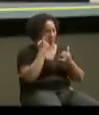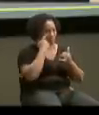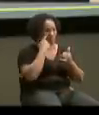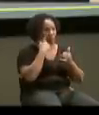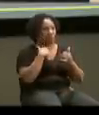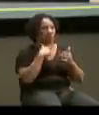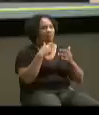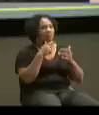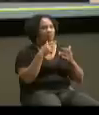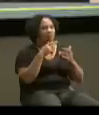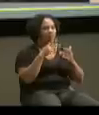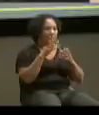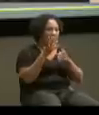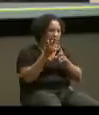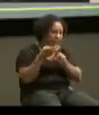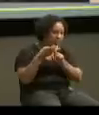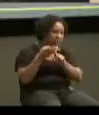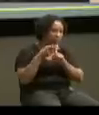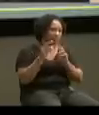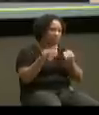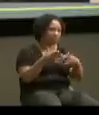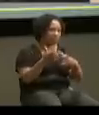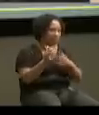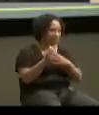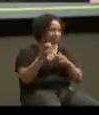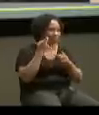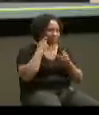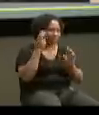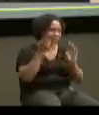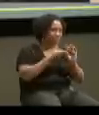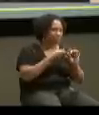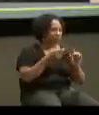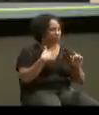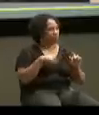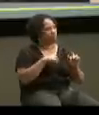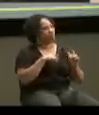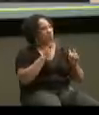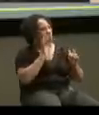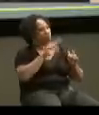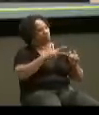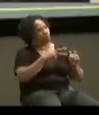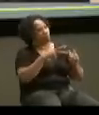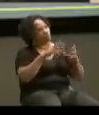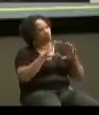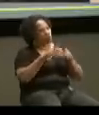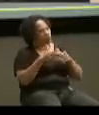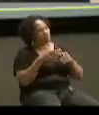IT'S BECAUSE JUST NOW WE ARE GETTING THOSE PROVIDERS COMING